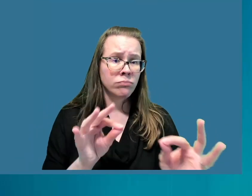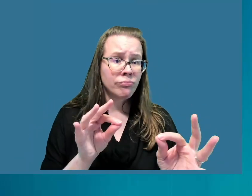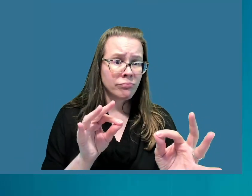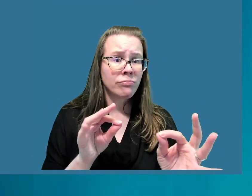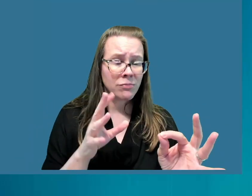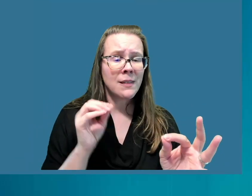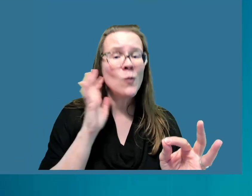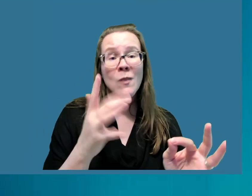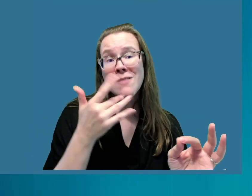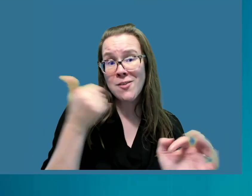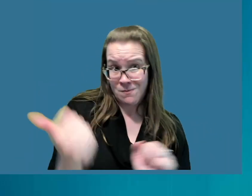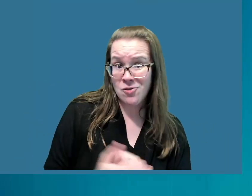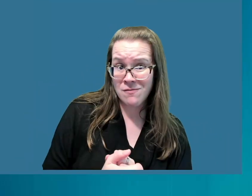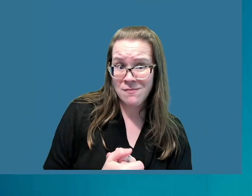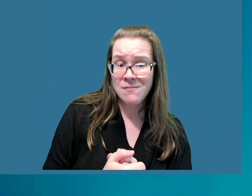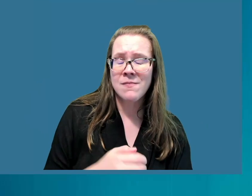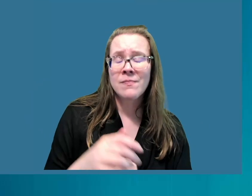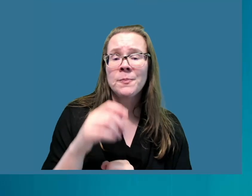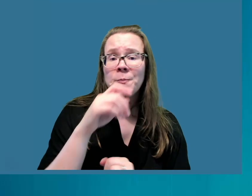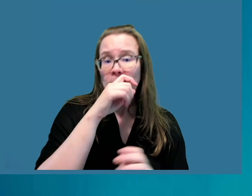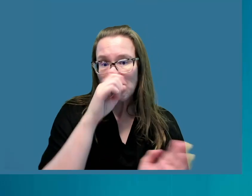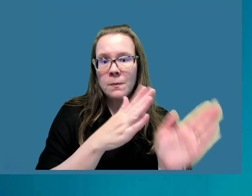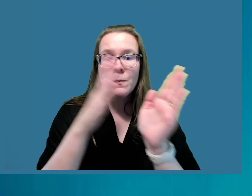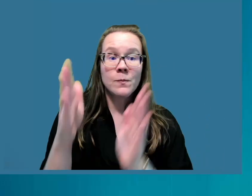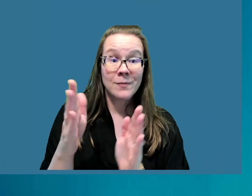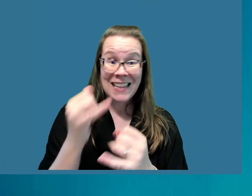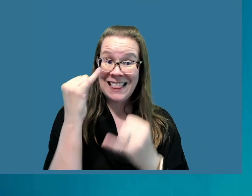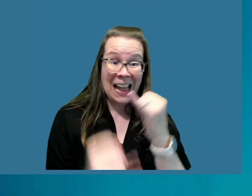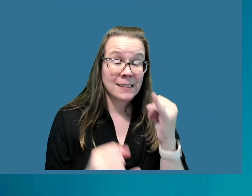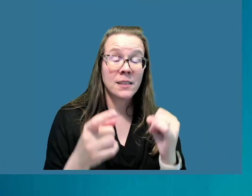the baking powder that are in small amounts like a teaspoon. But if you weigh your dry ingredients,